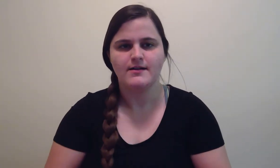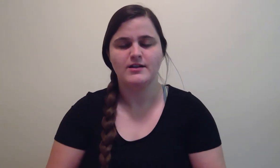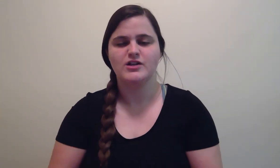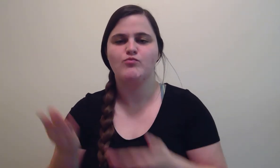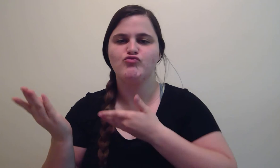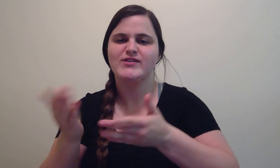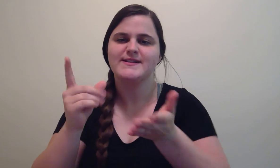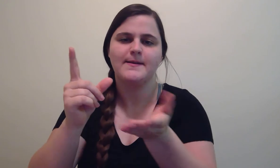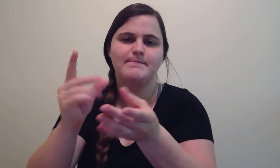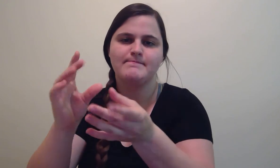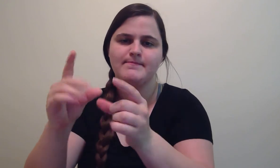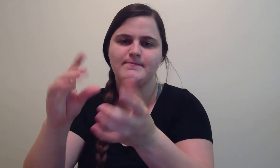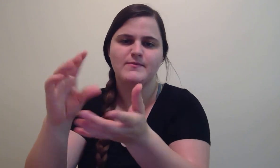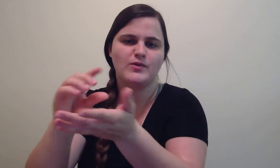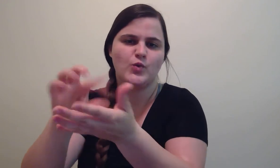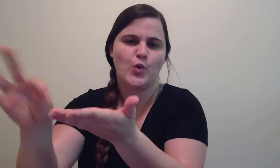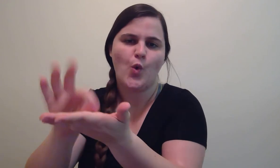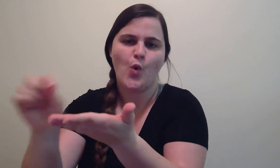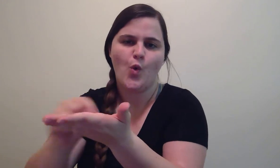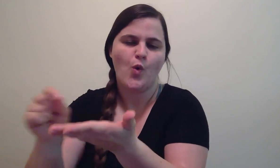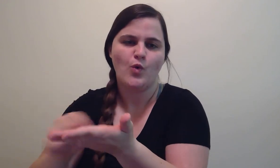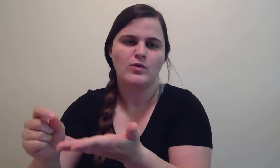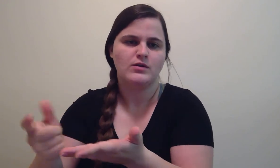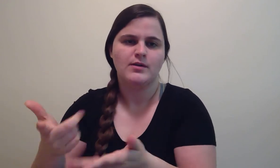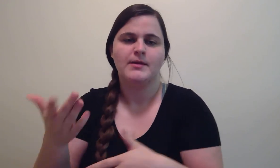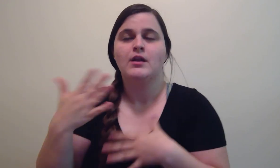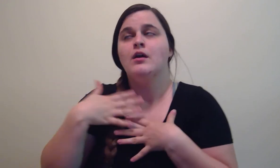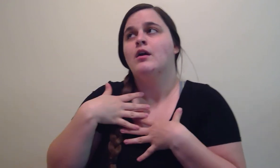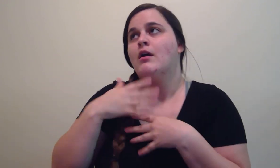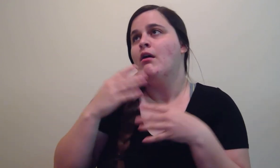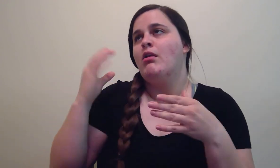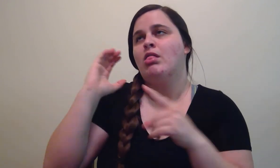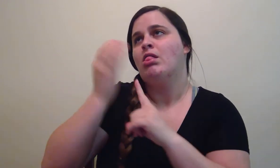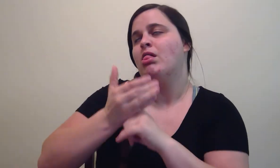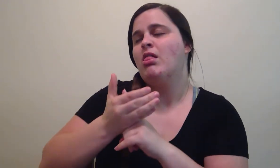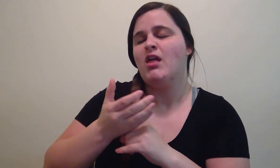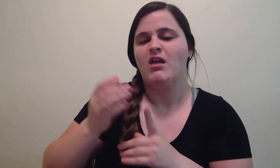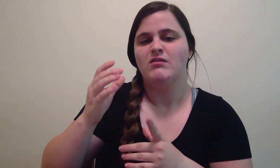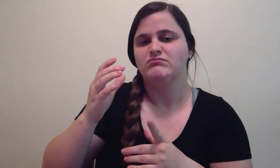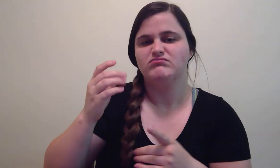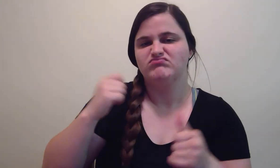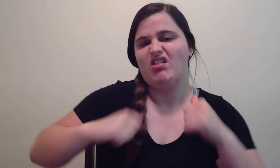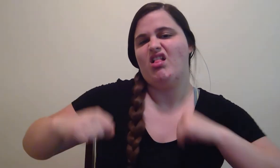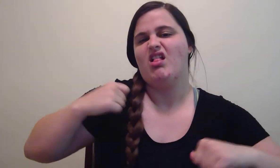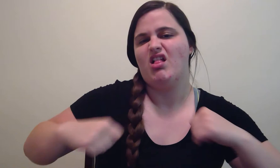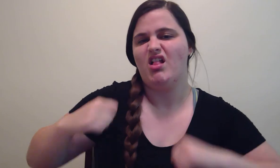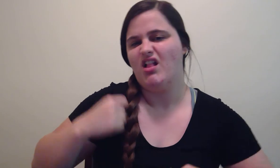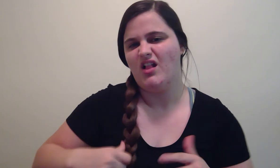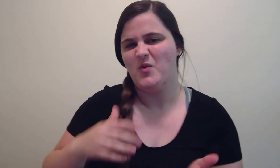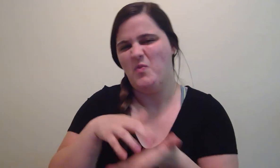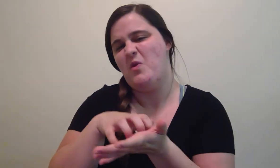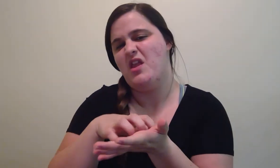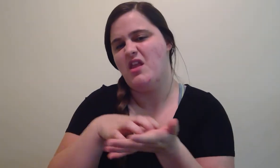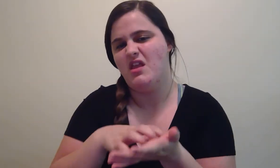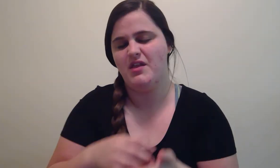She'd bring in some note and be sure to swoon a little for the teacher the first few days of the year,